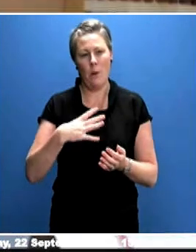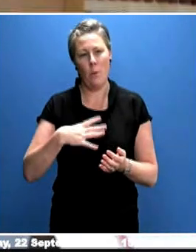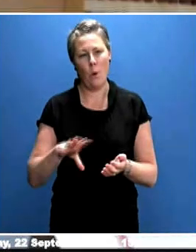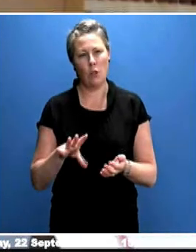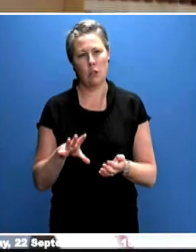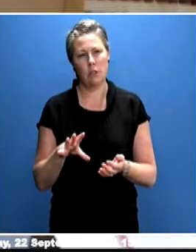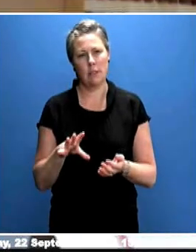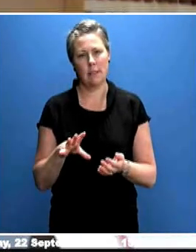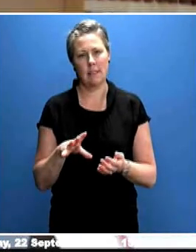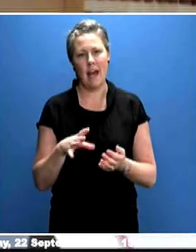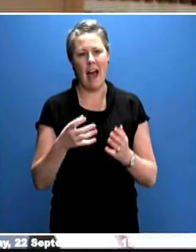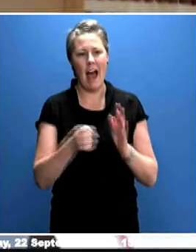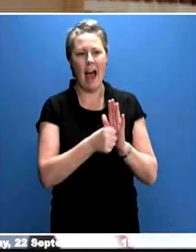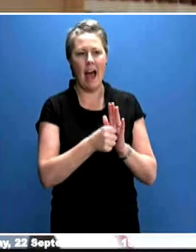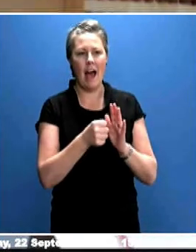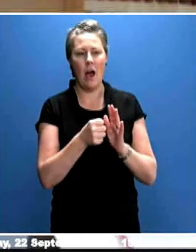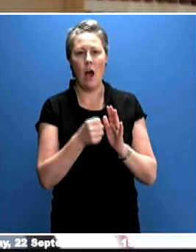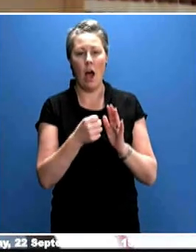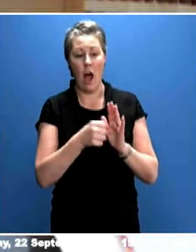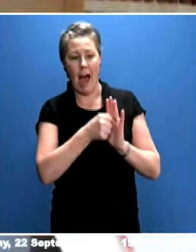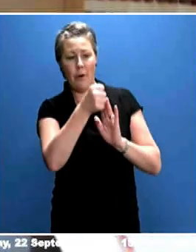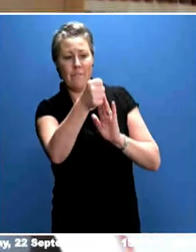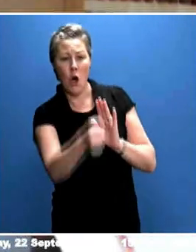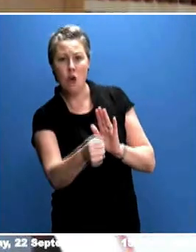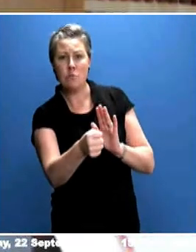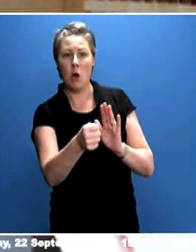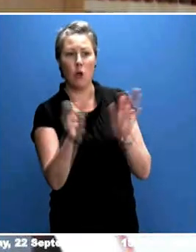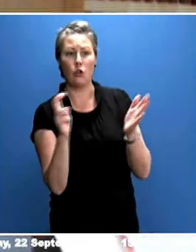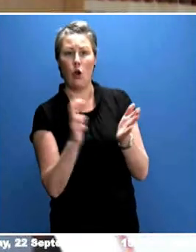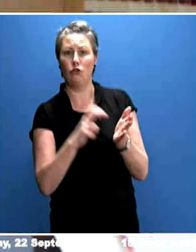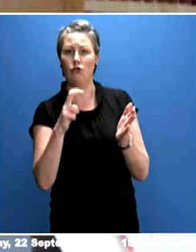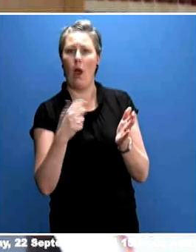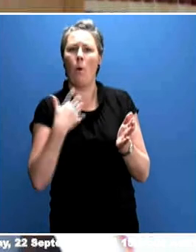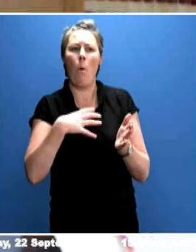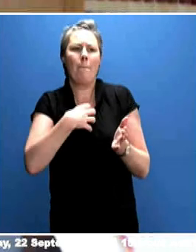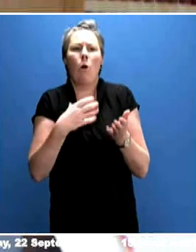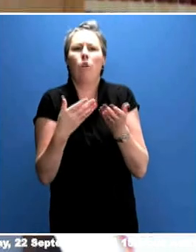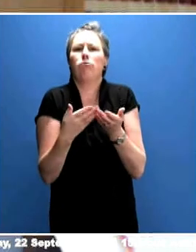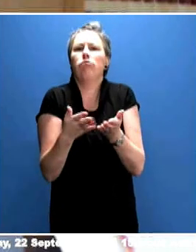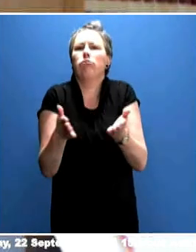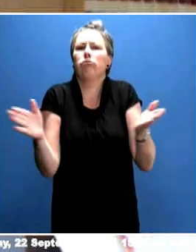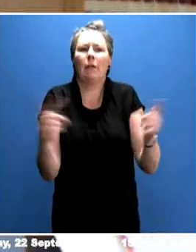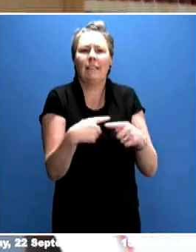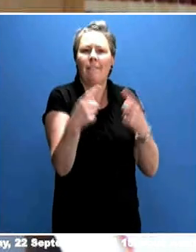out-of-home care contracting, so that's part of it. So, we want to have a greater flexibility and range for the children